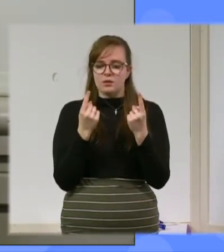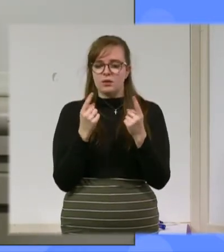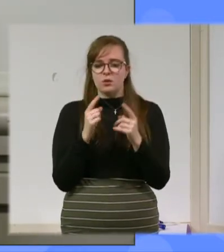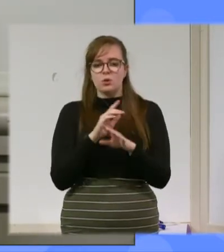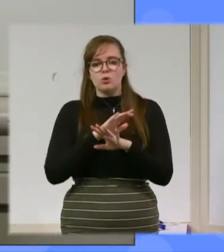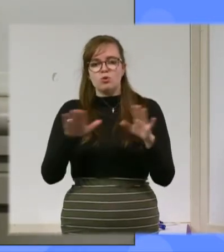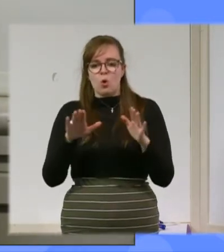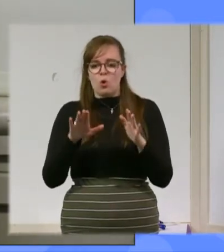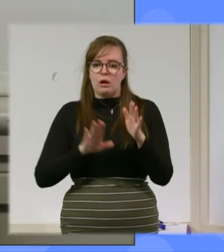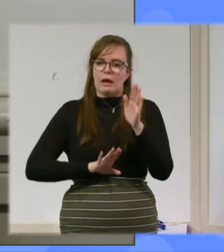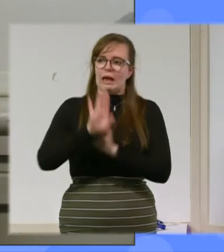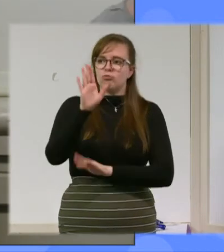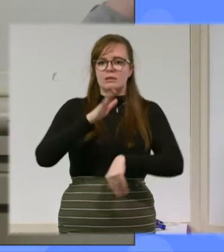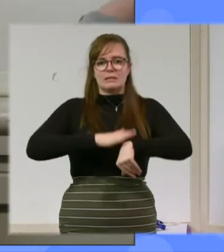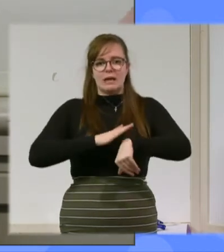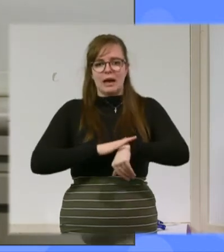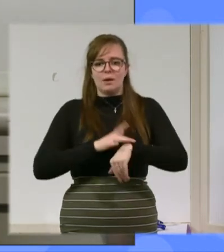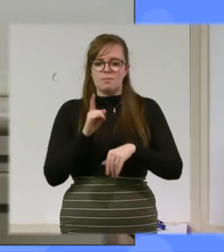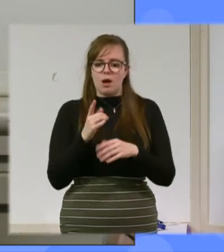the retirement age but we should look at ways of bringing the retirement age down